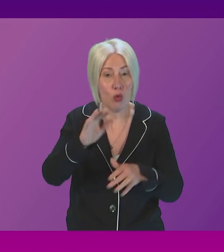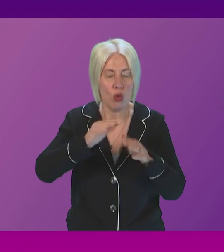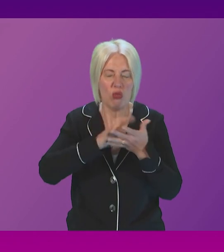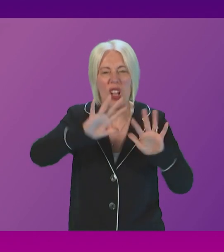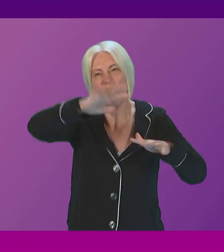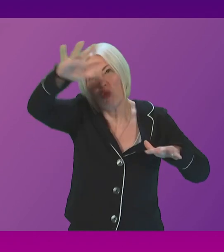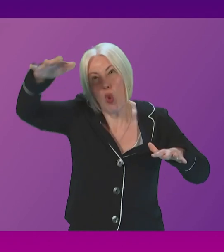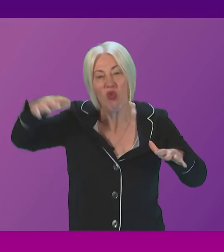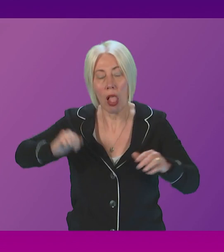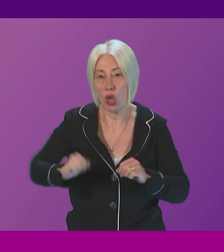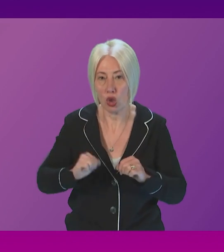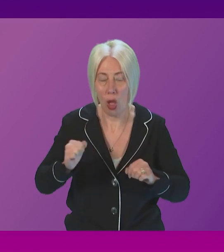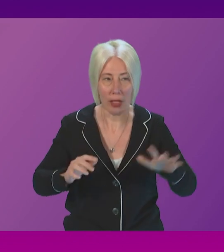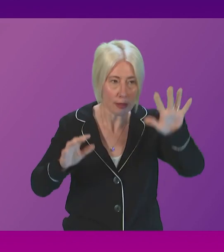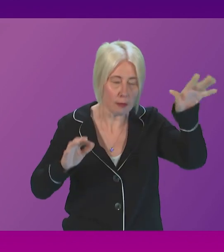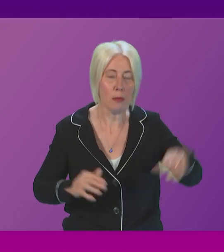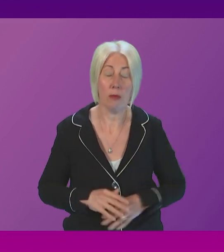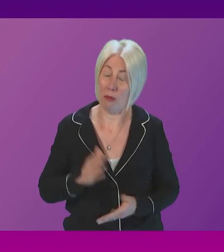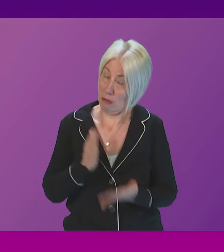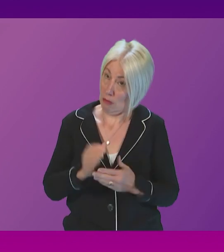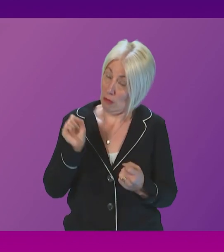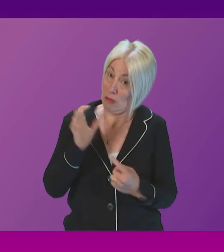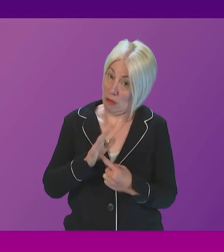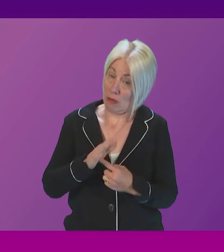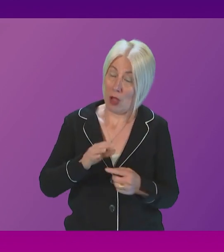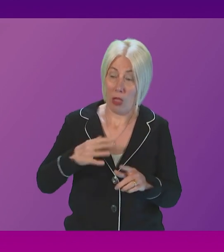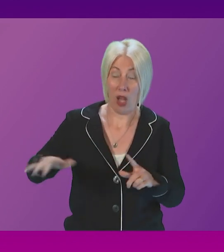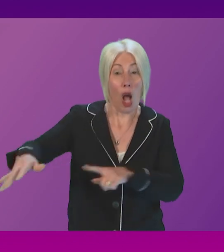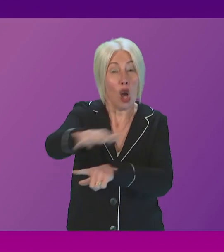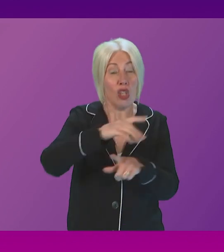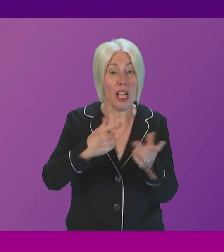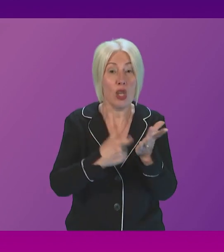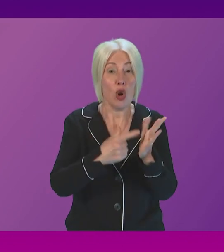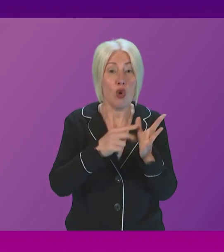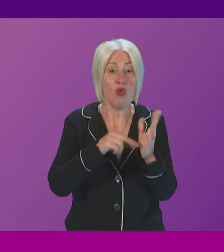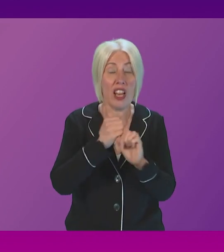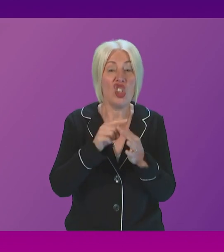We value the important work that our countryside rangers do. We have already provided a package